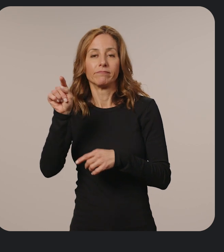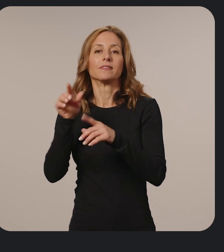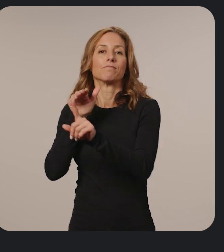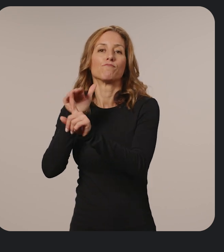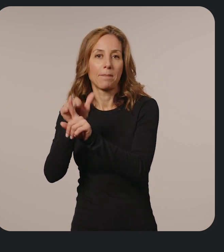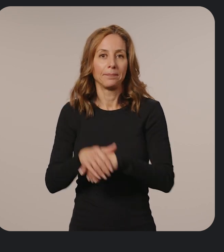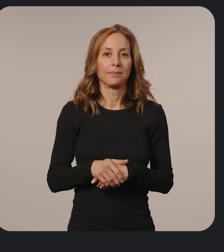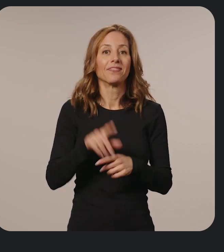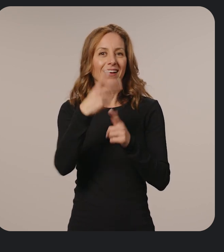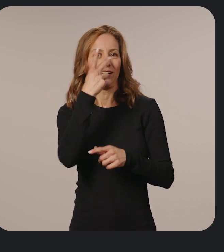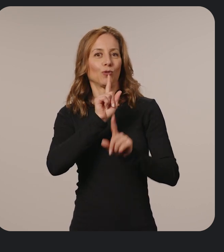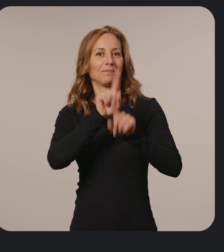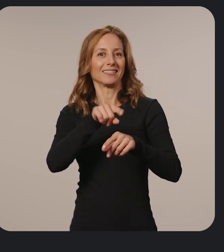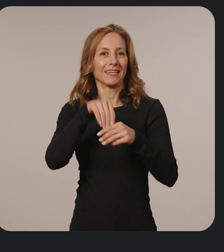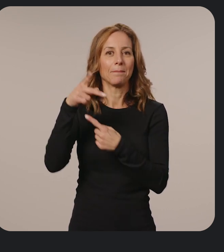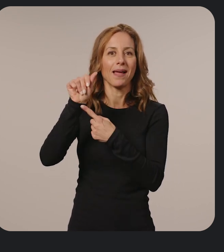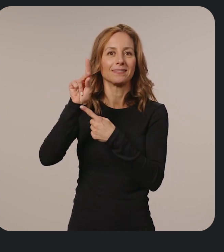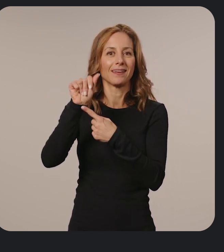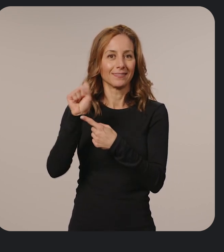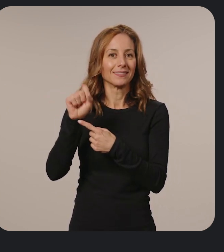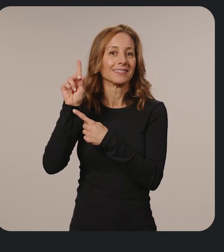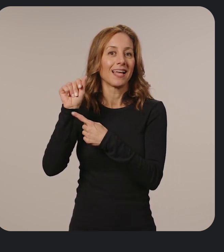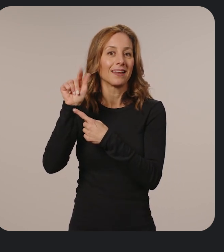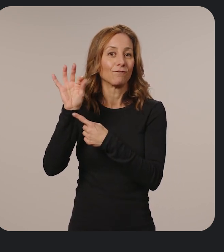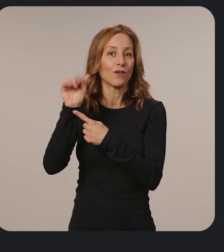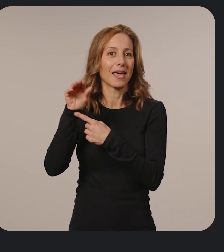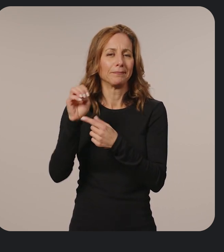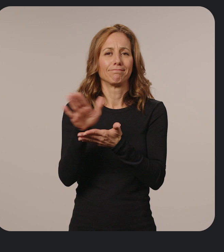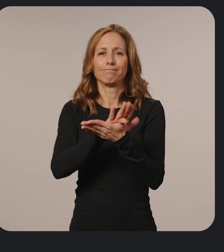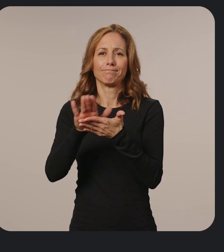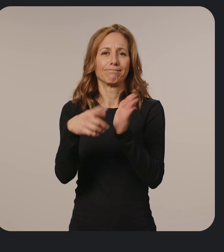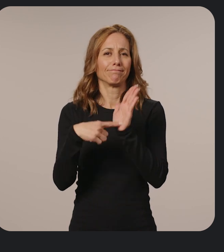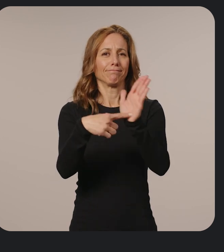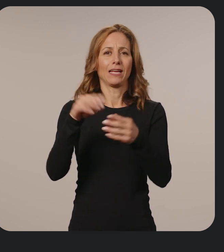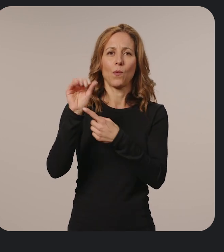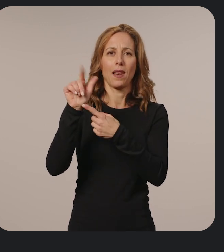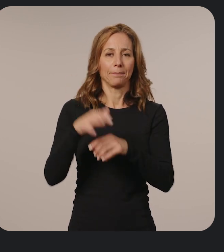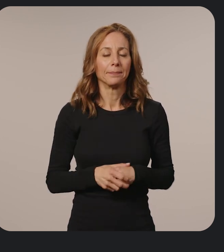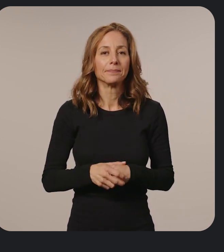nicely displayed in Colab. We've also connected the Magic with Google Sheets to make it easy for you to work with lots of data